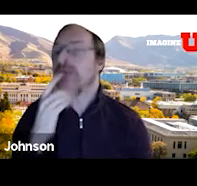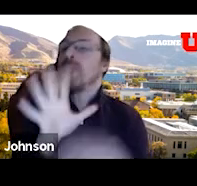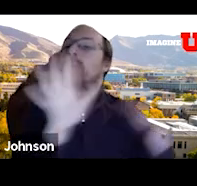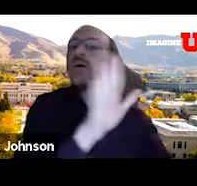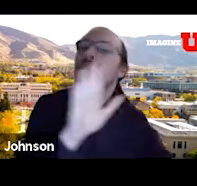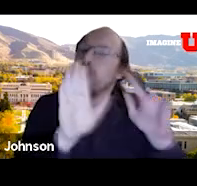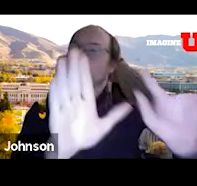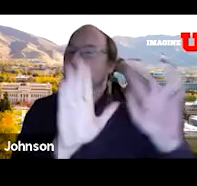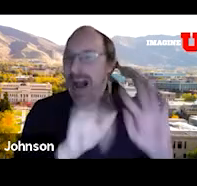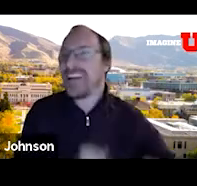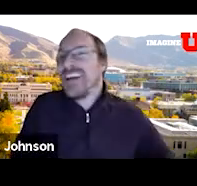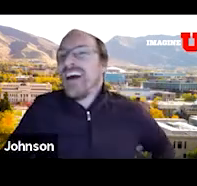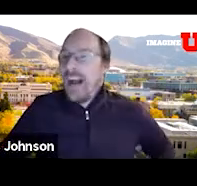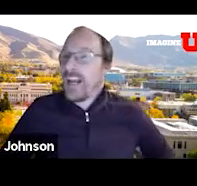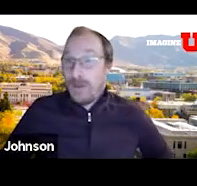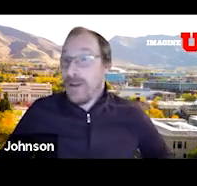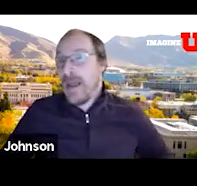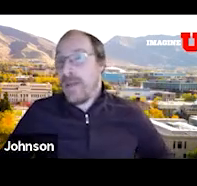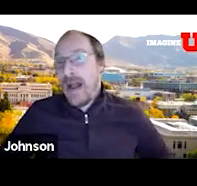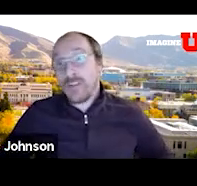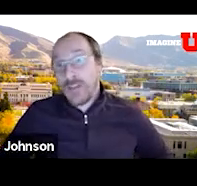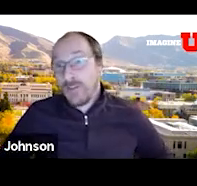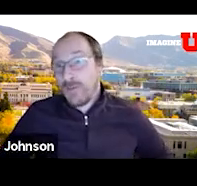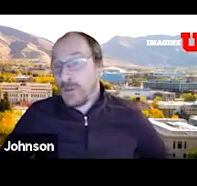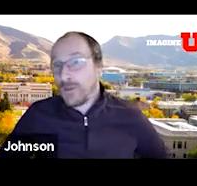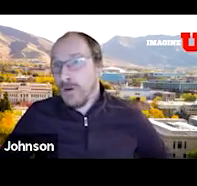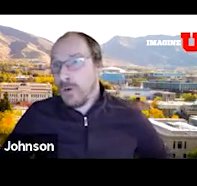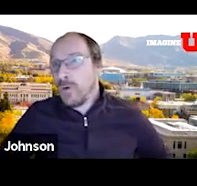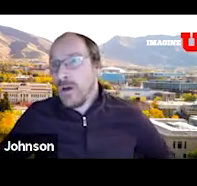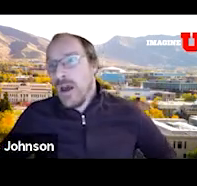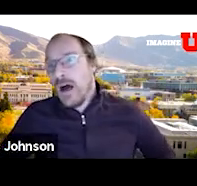Put push-back, I get a lot of payback because they follow through.